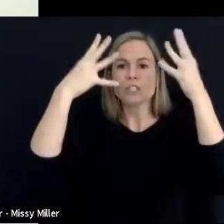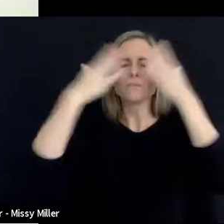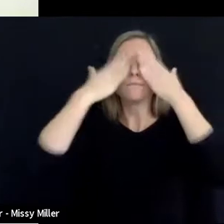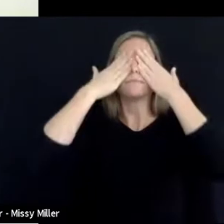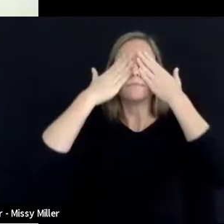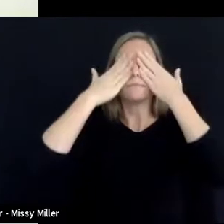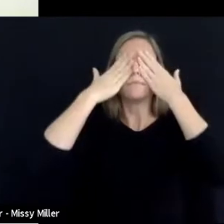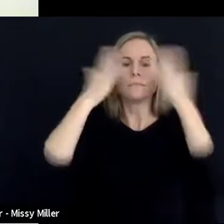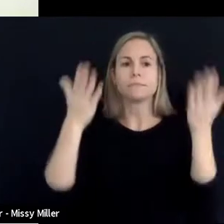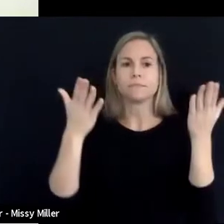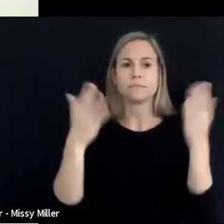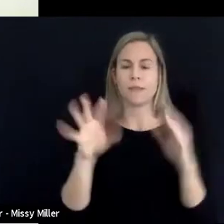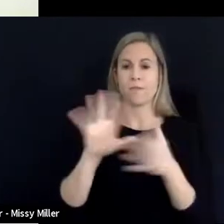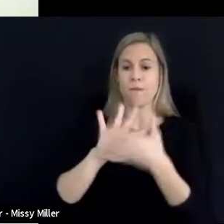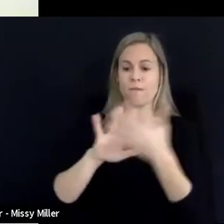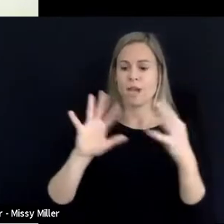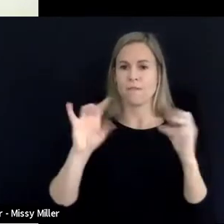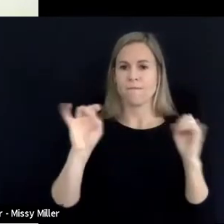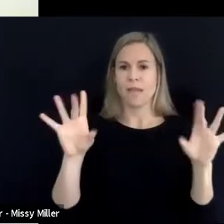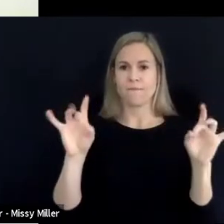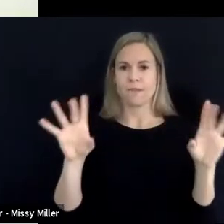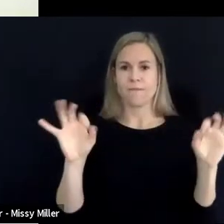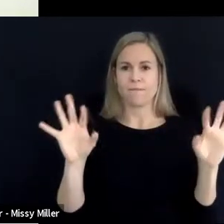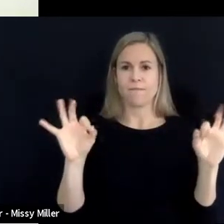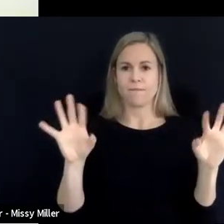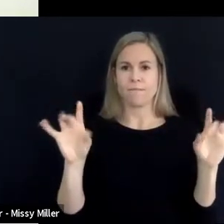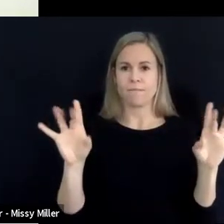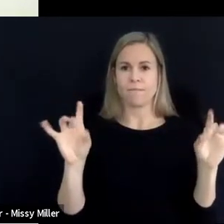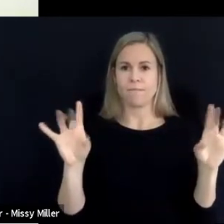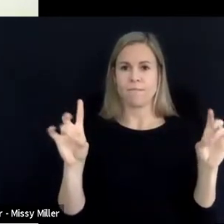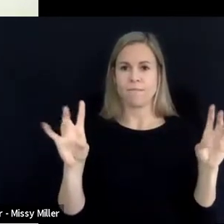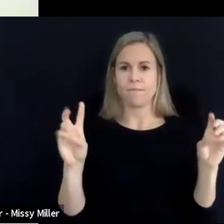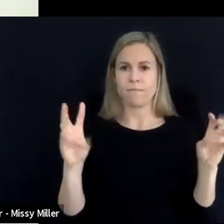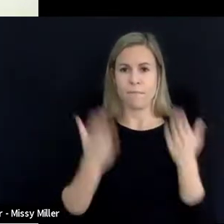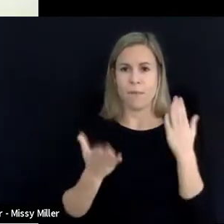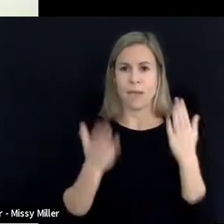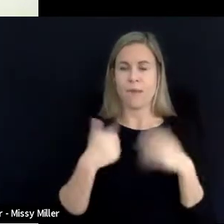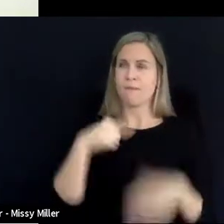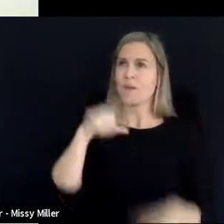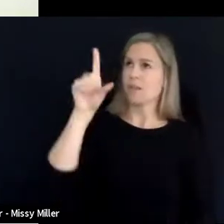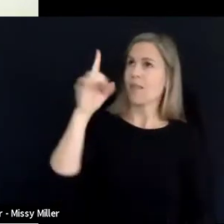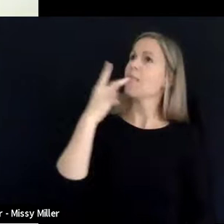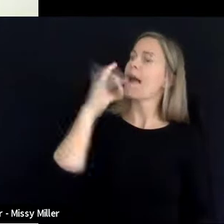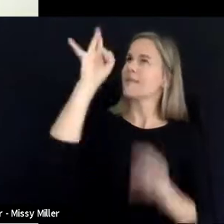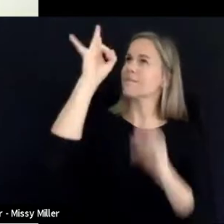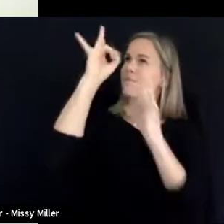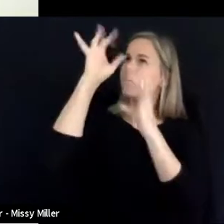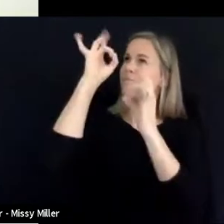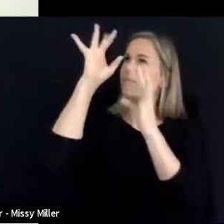Finger flicking, why I might do finger flicking? flicking my fingers in front of a light because it creates lights and shadows,